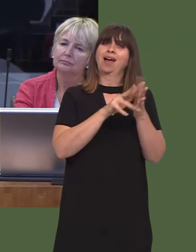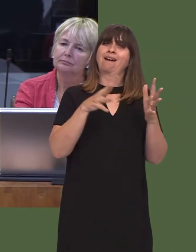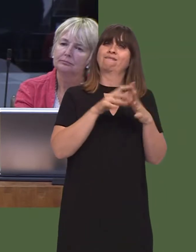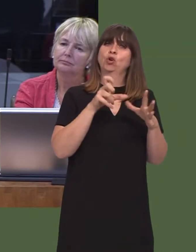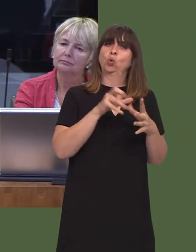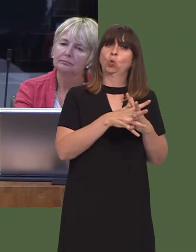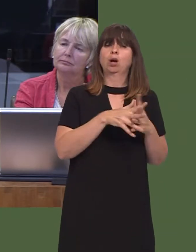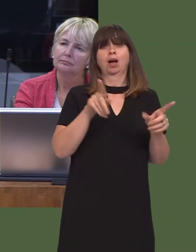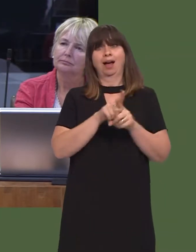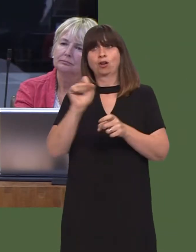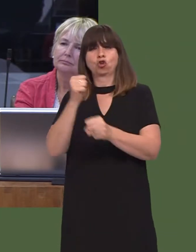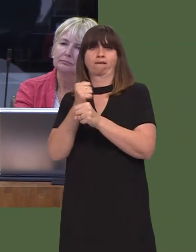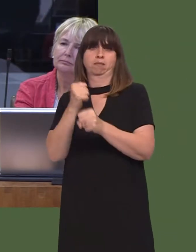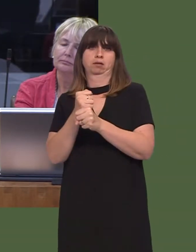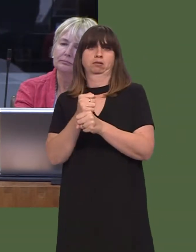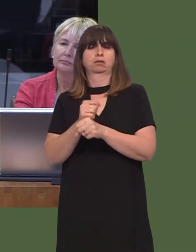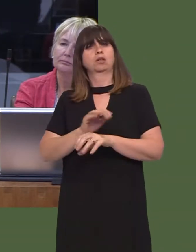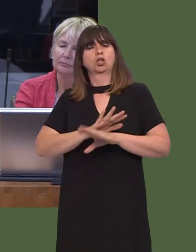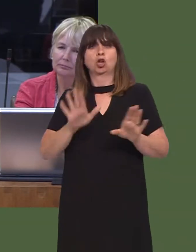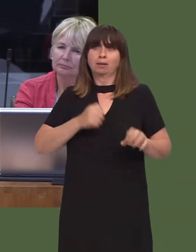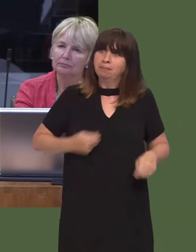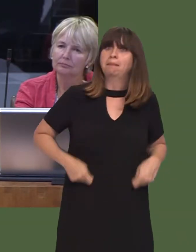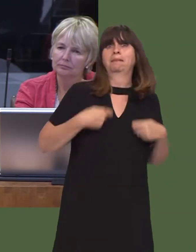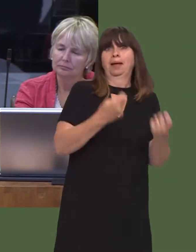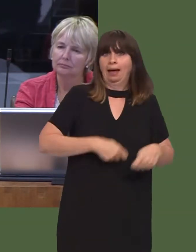Higher Education Funding Council for Wales and through your Government, not from their